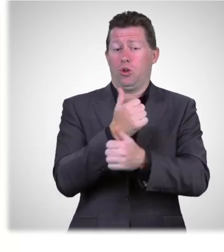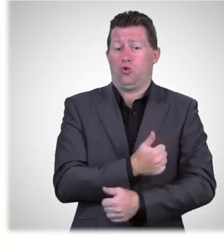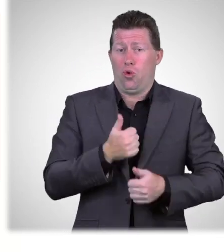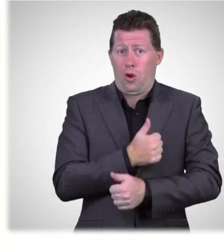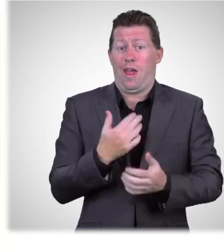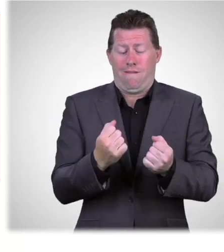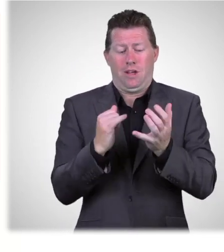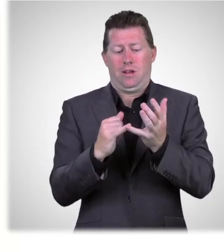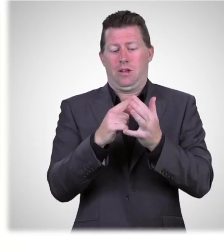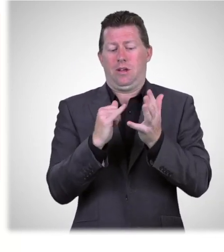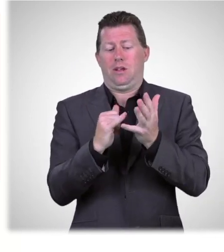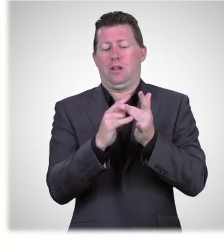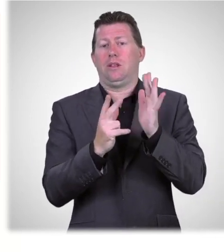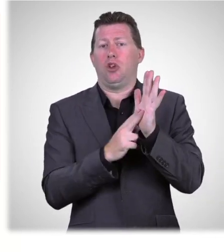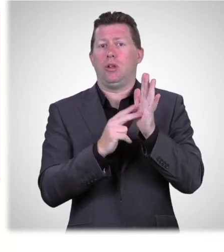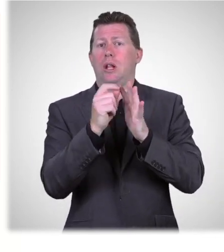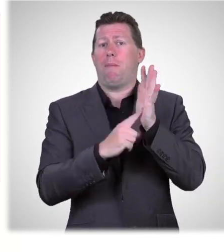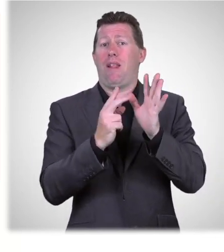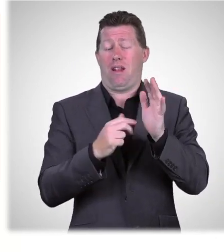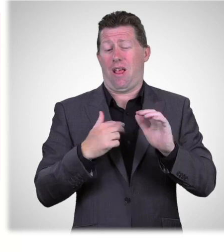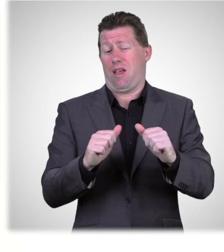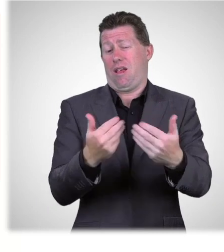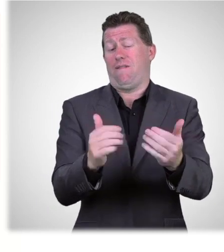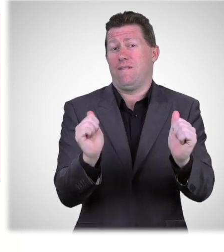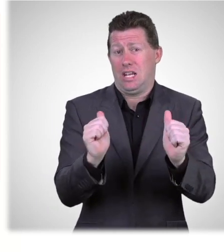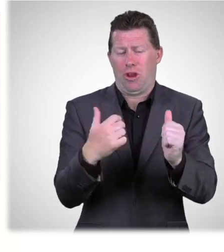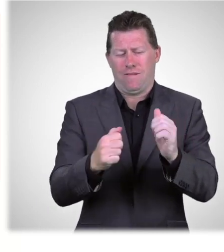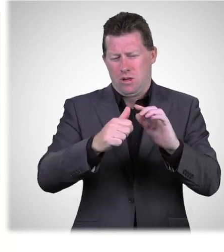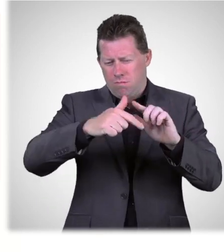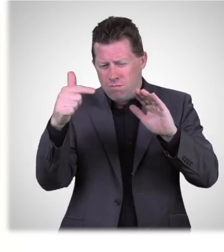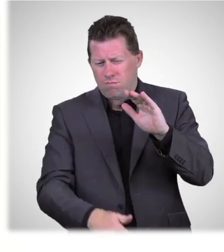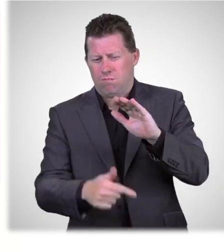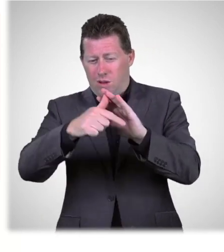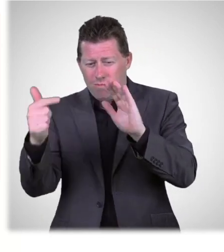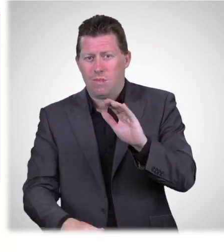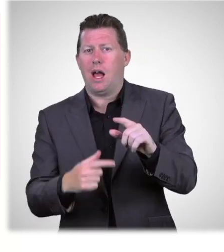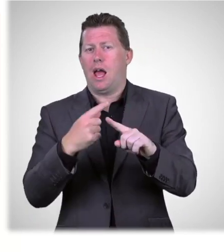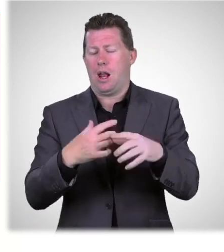I’ve provided that is much more detailed and there are more checkpoints that I’ve used in the design.